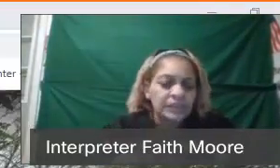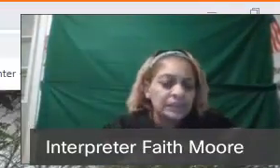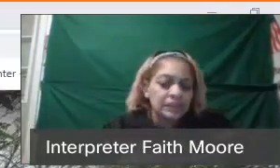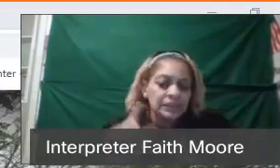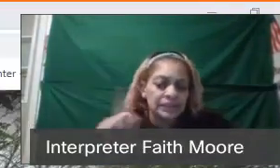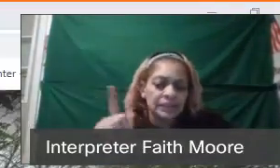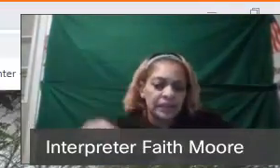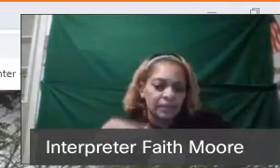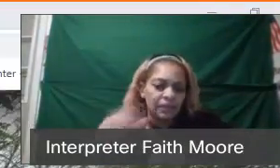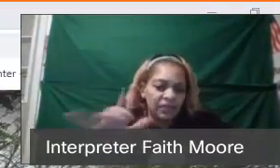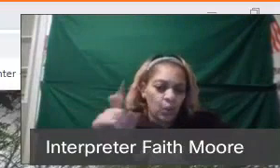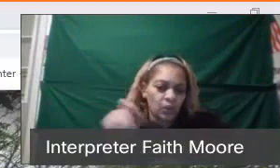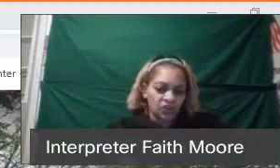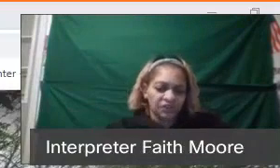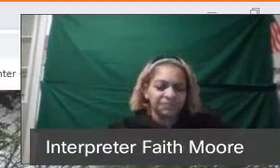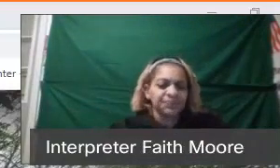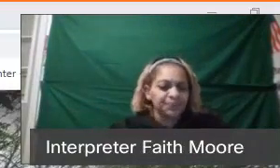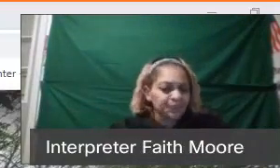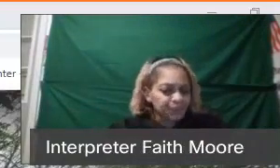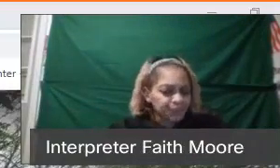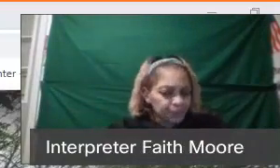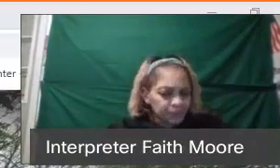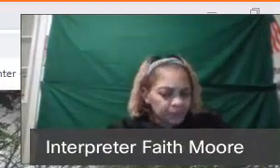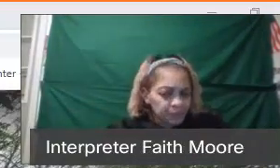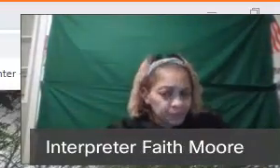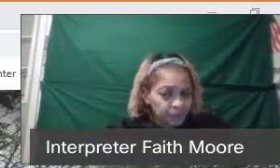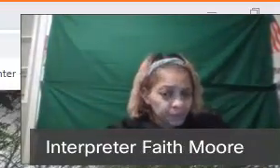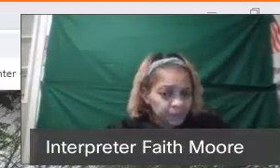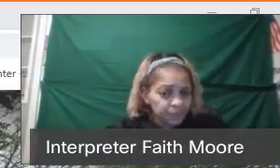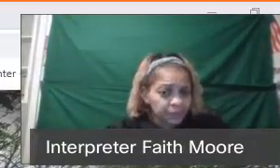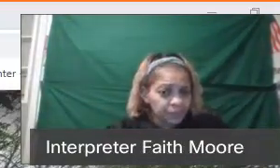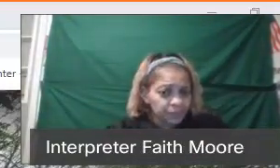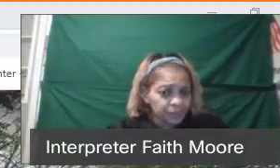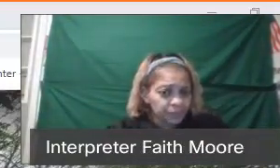Yep, yep.